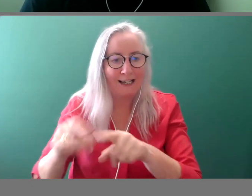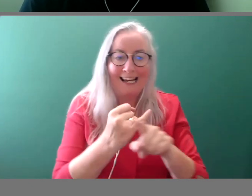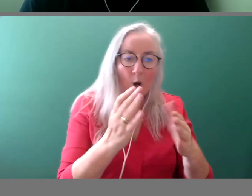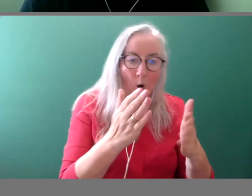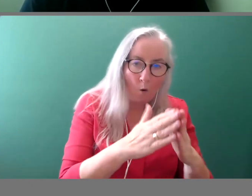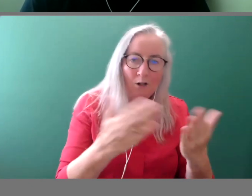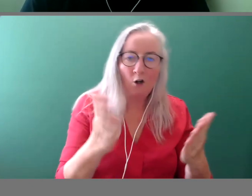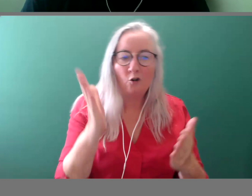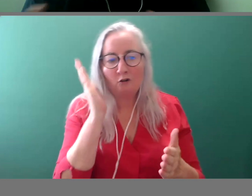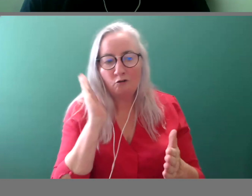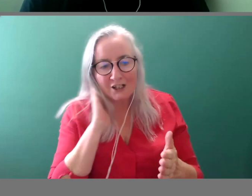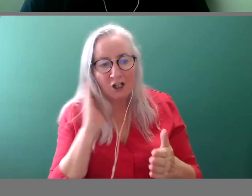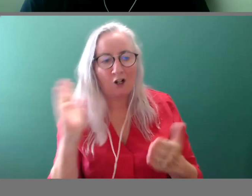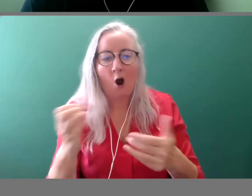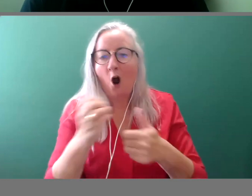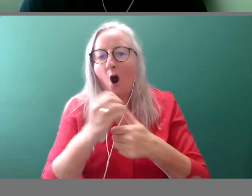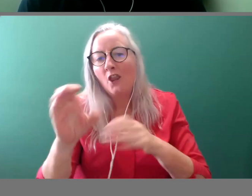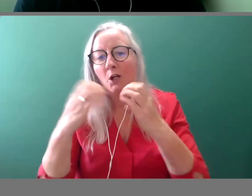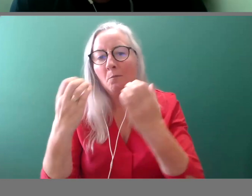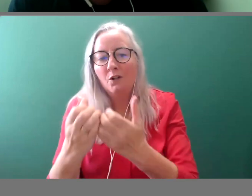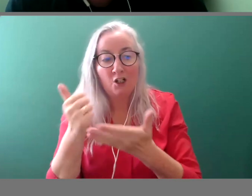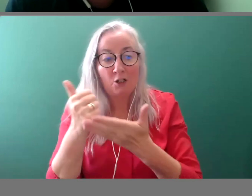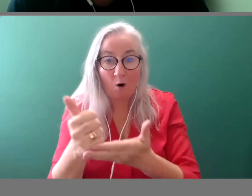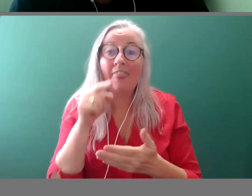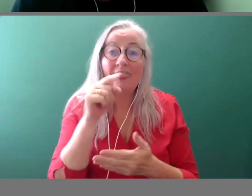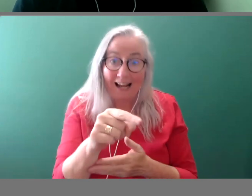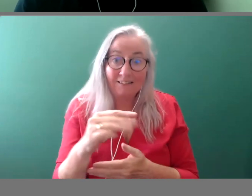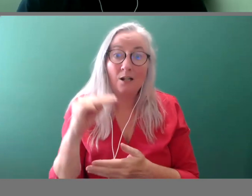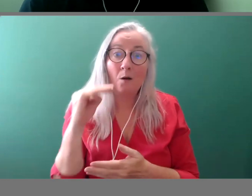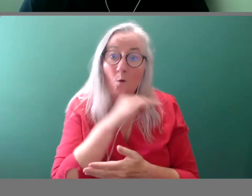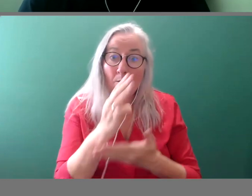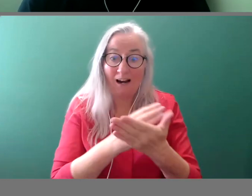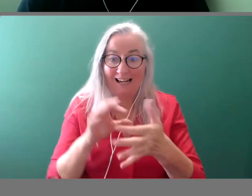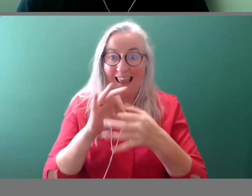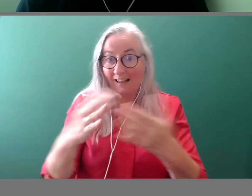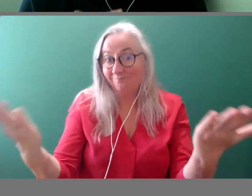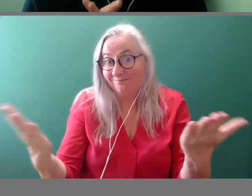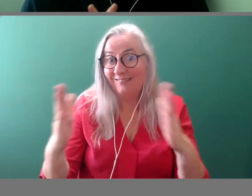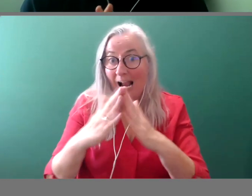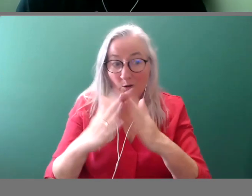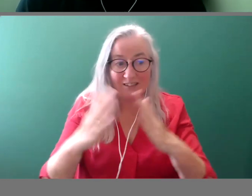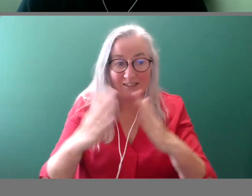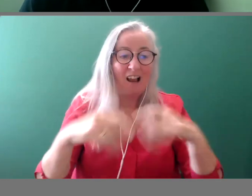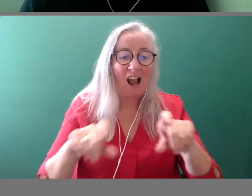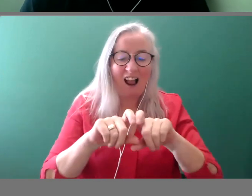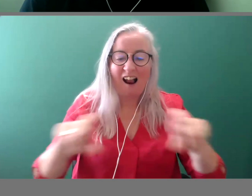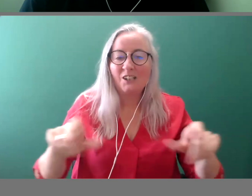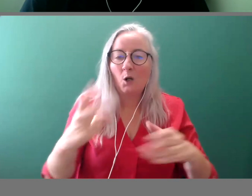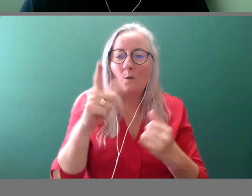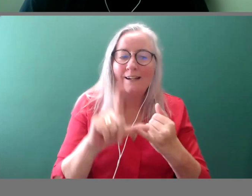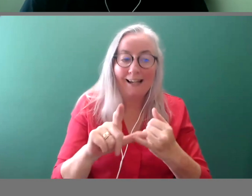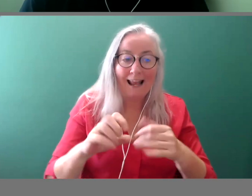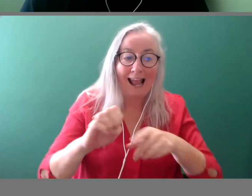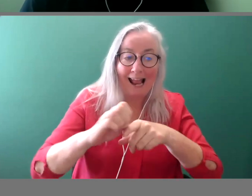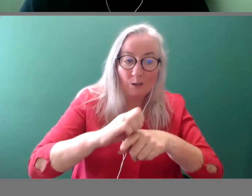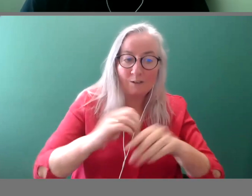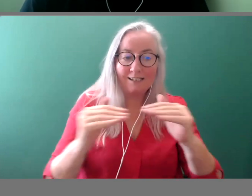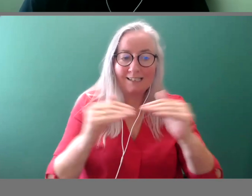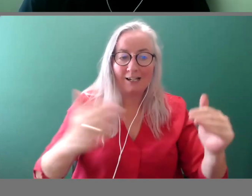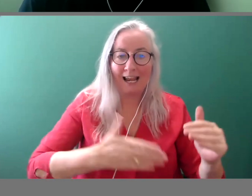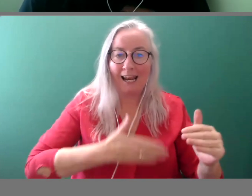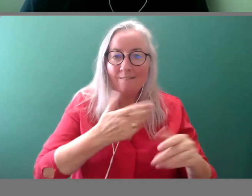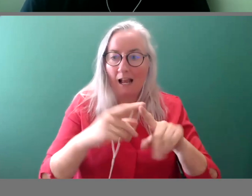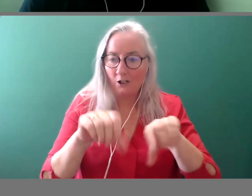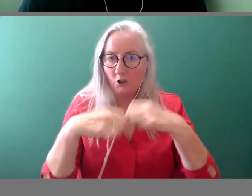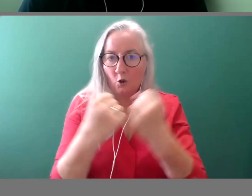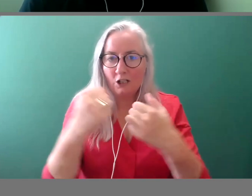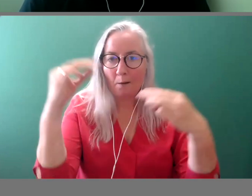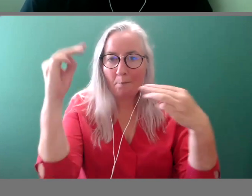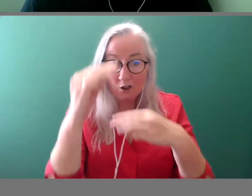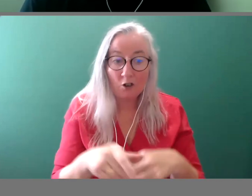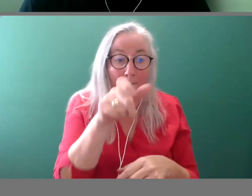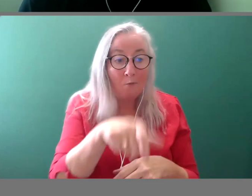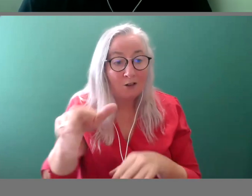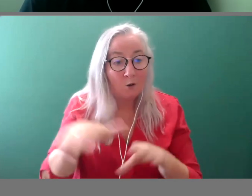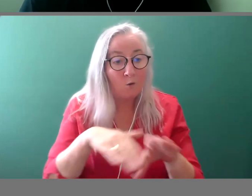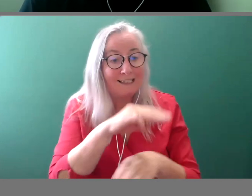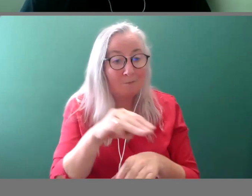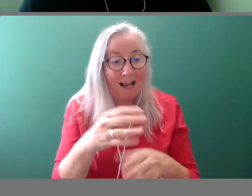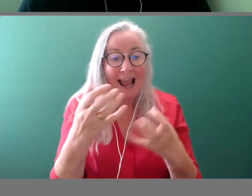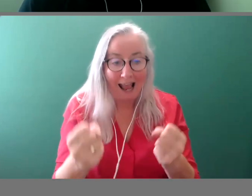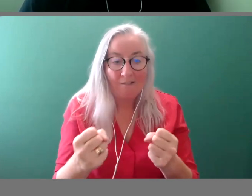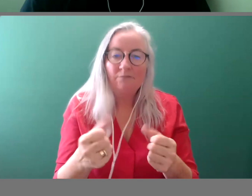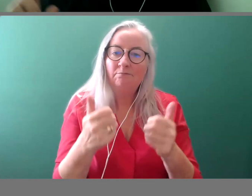other community supports. And article 28 adequate standard of living and social protection and